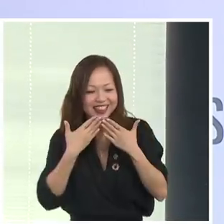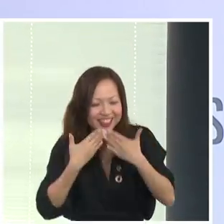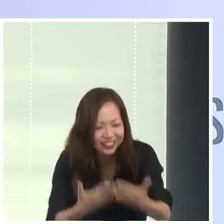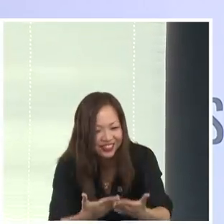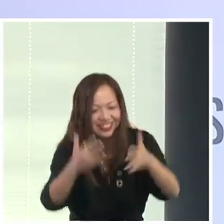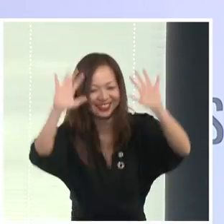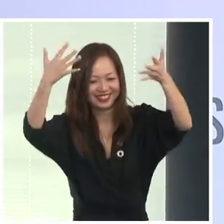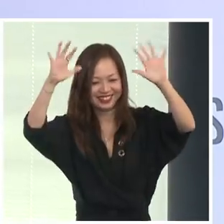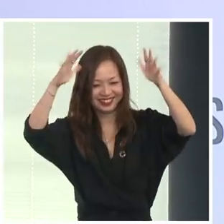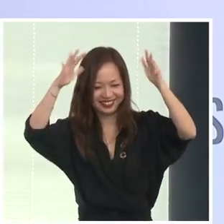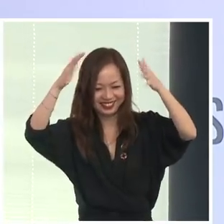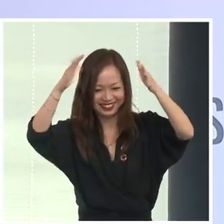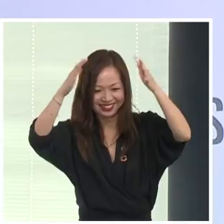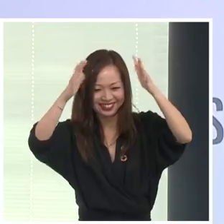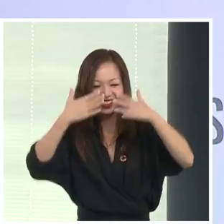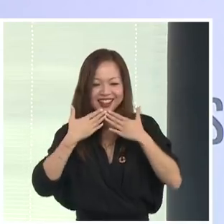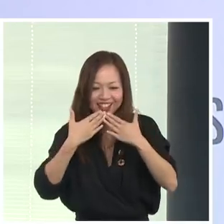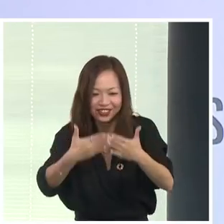Greetings! >> Hello back from Indonesia.